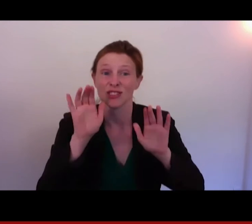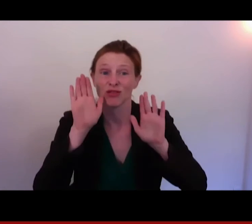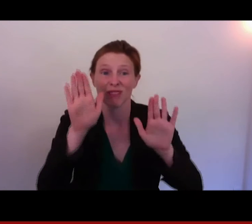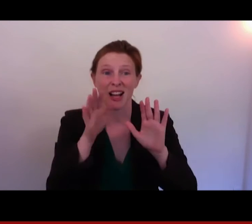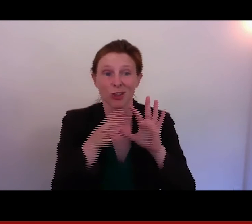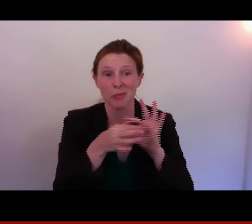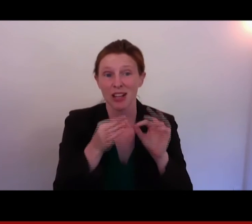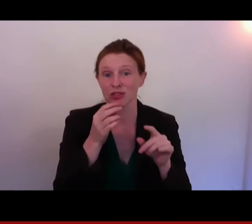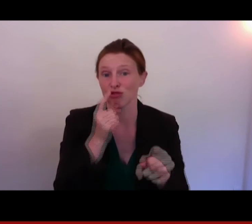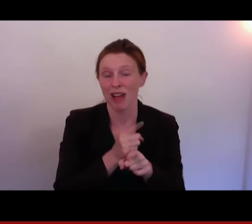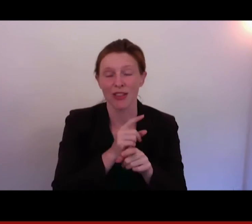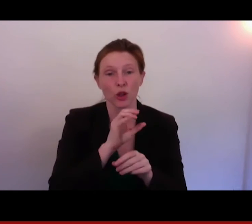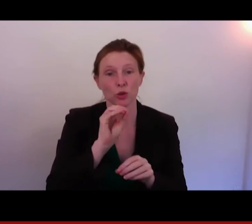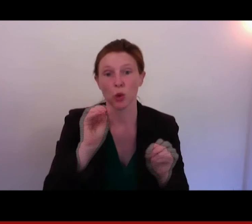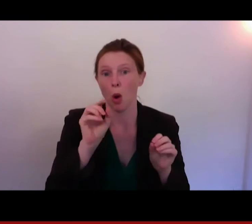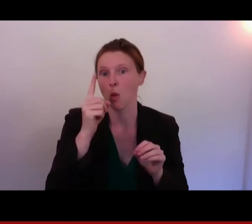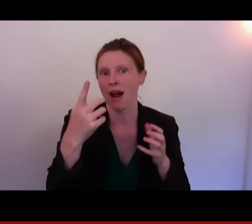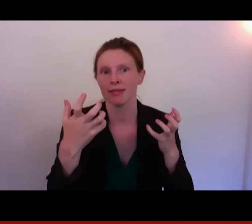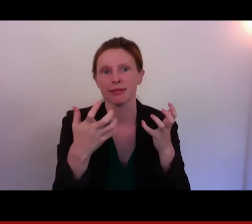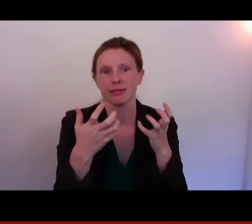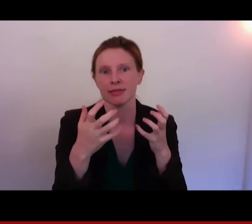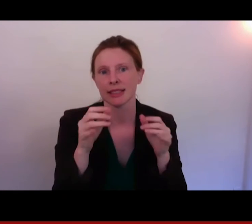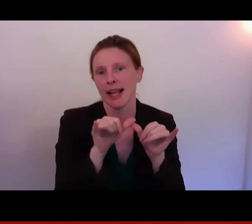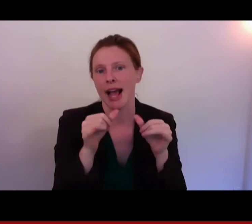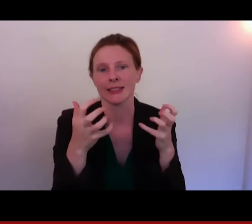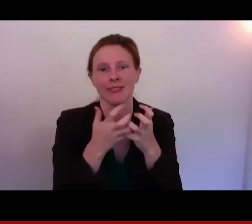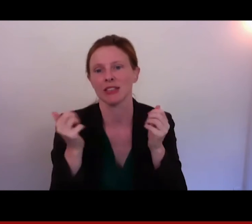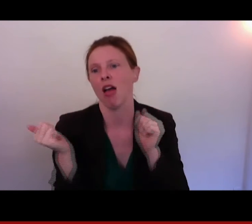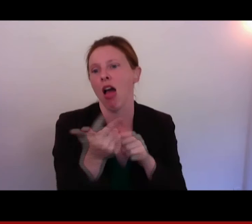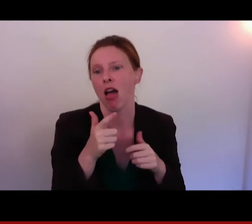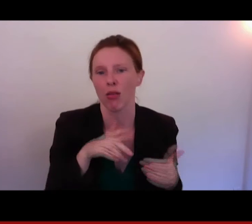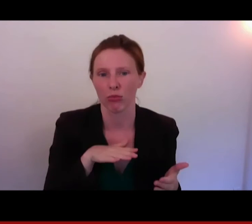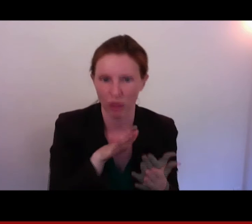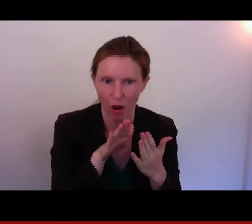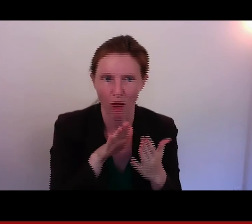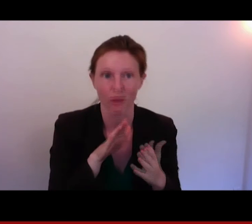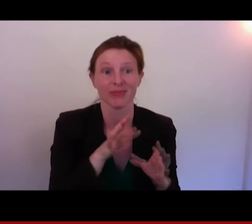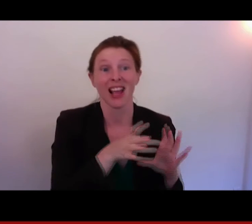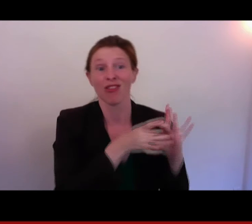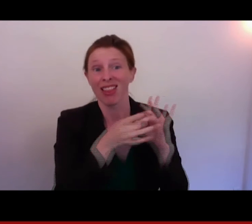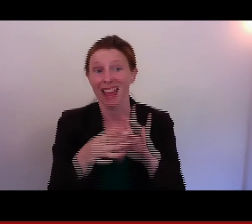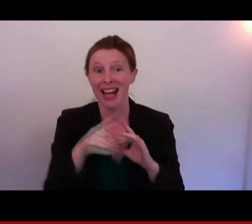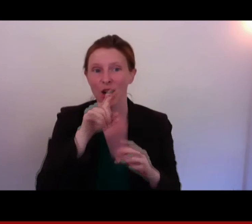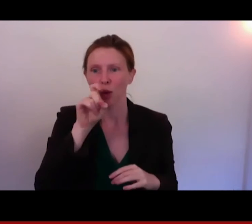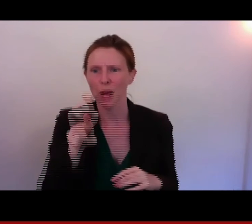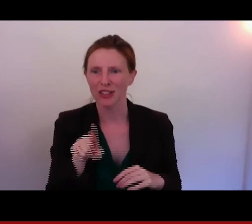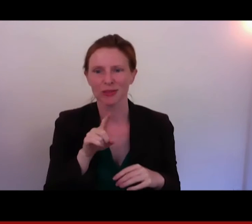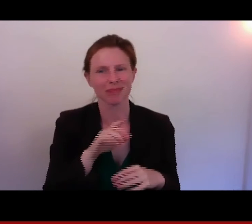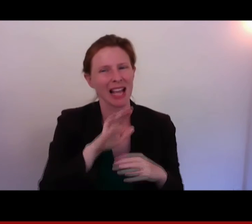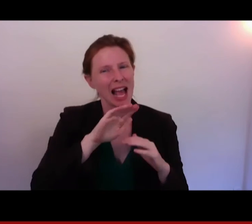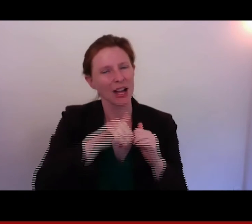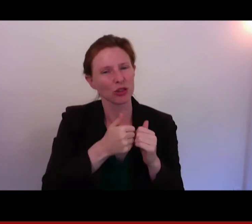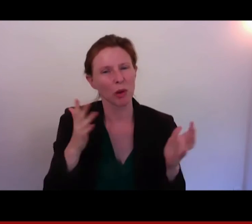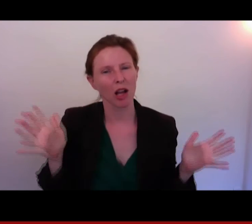by these practitioners and the patients in those institutions, I'm glad you said that because you're right. There is no one size fits all approach.